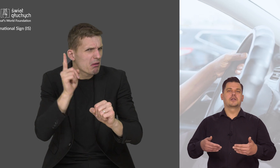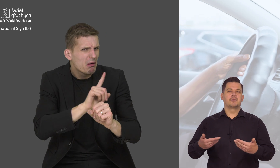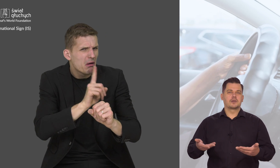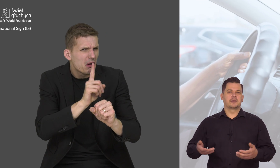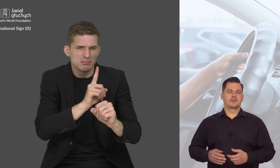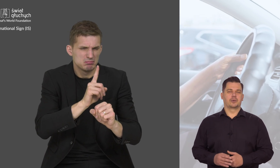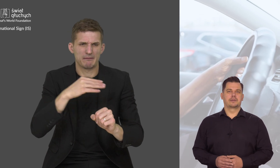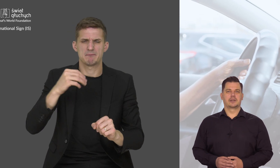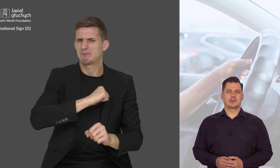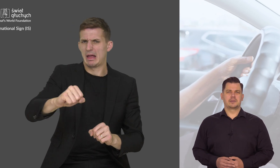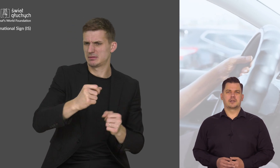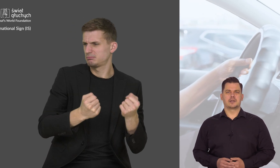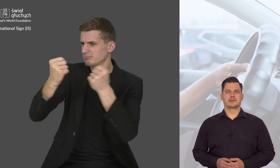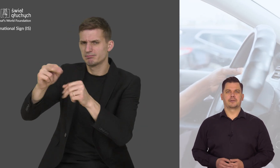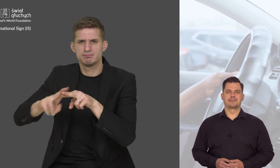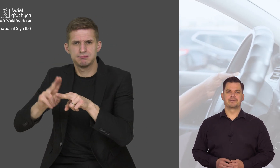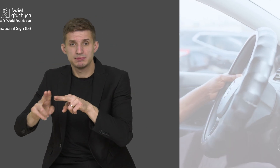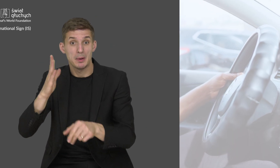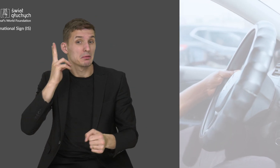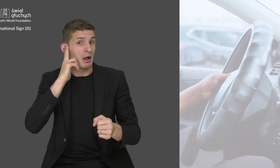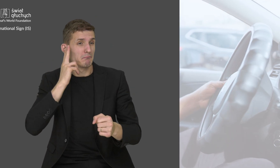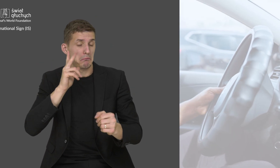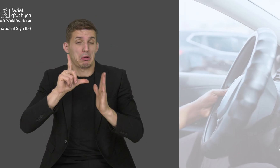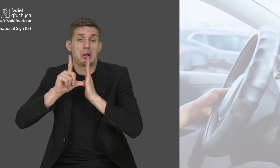until it becomes a visible or physical problem.